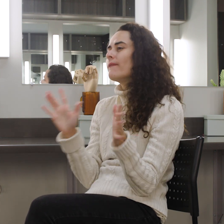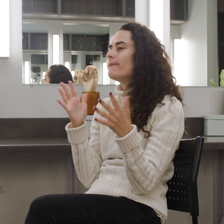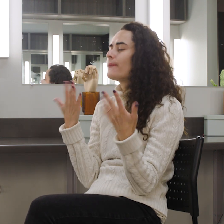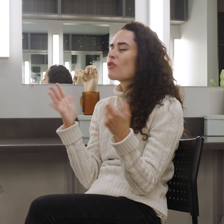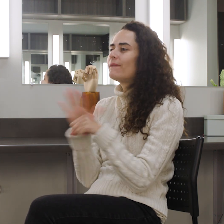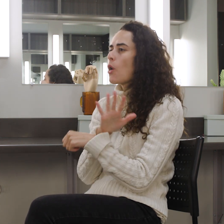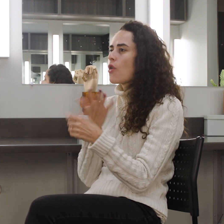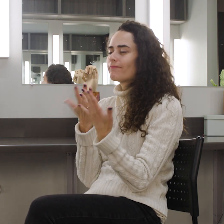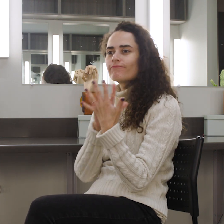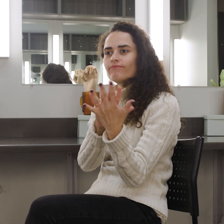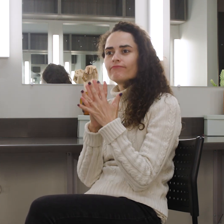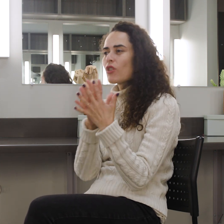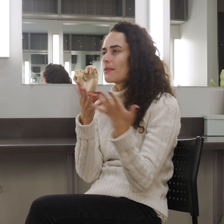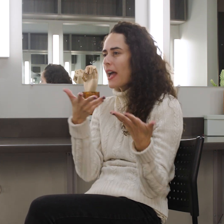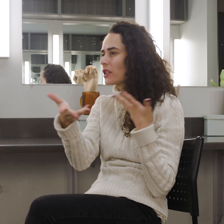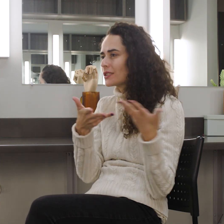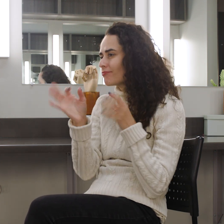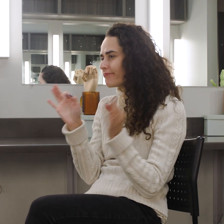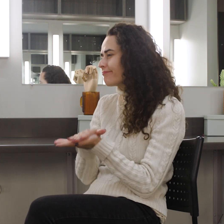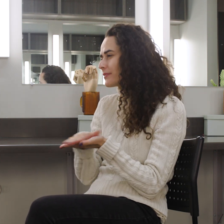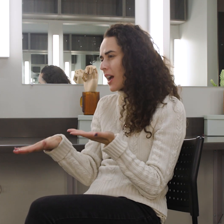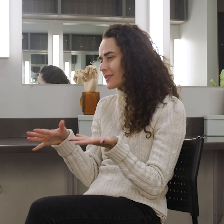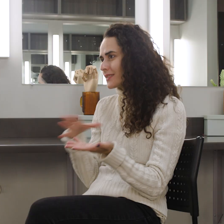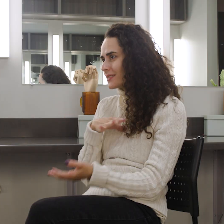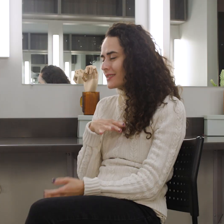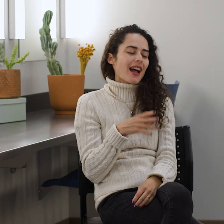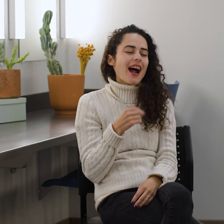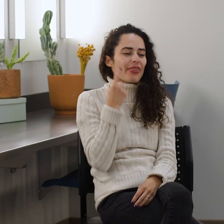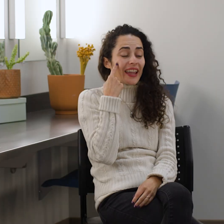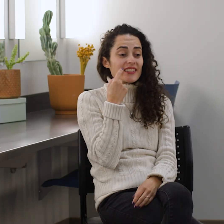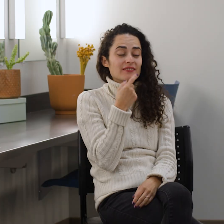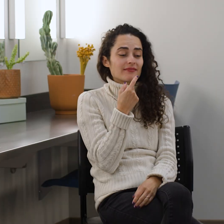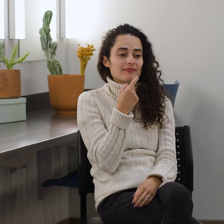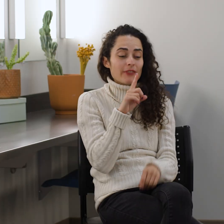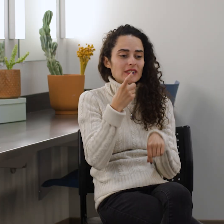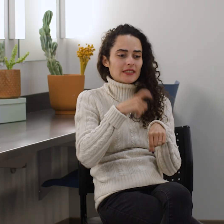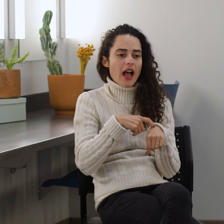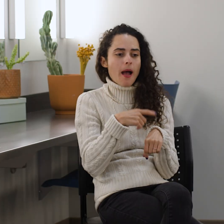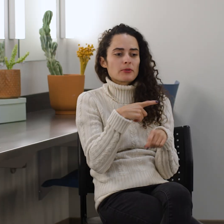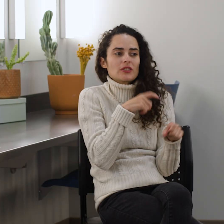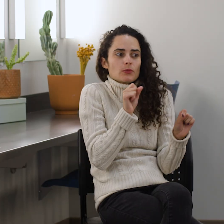There was this full transparency and communication between us, it was lovely. I actually think it was one of the first times